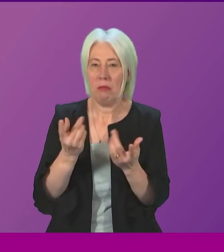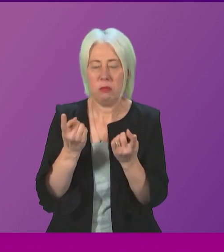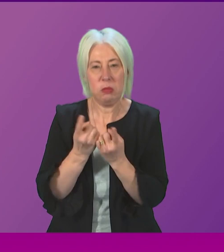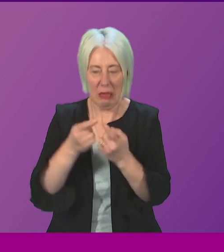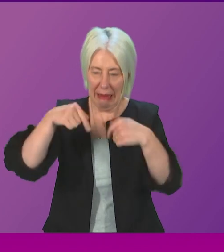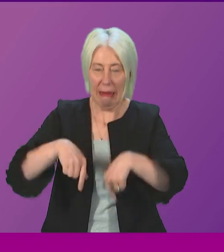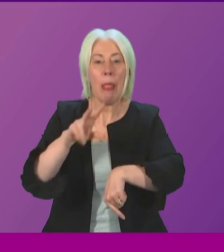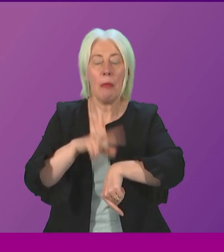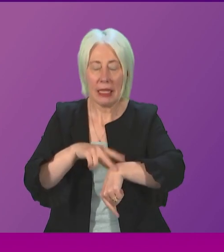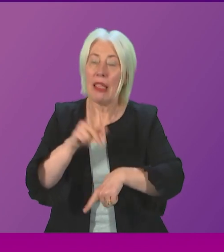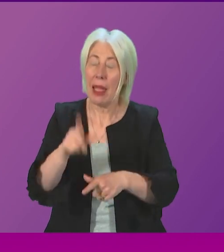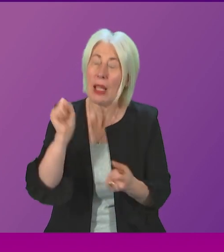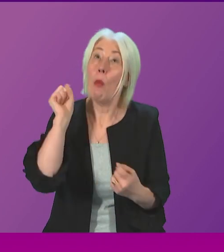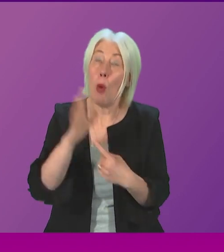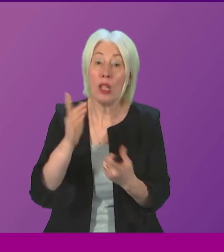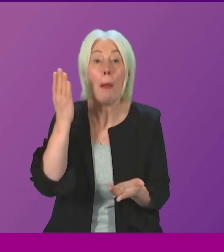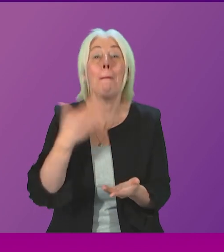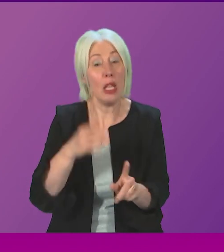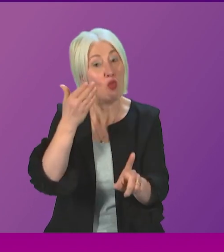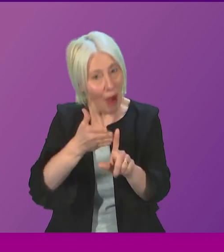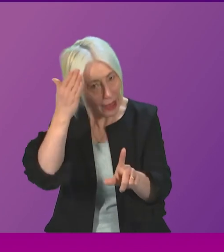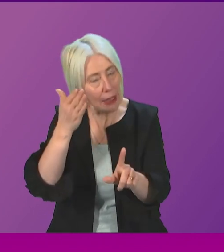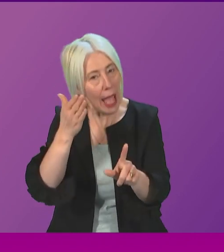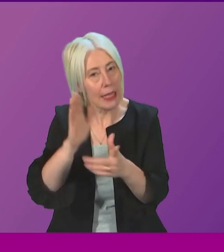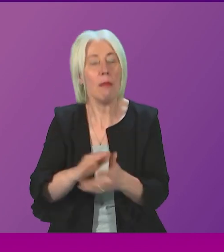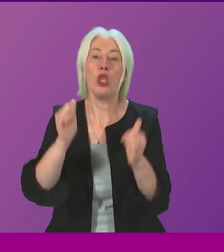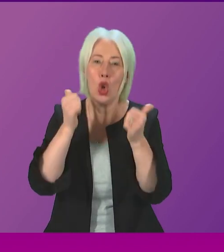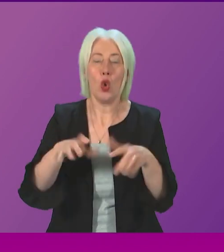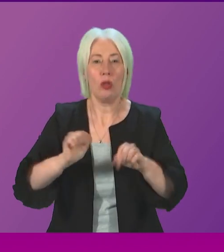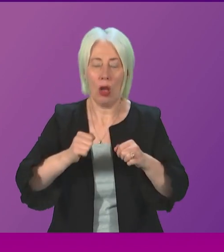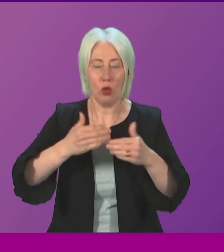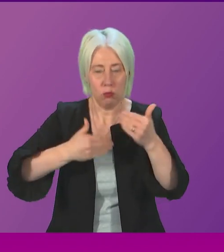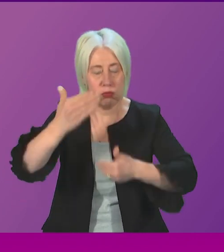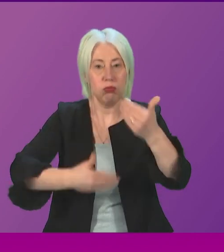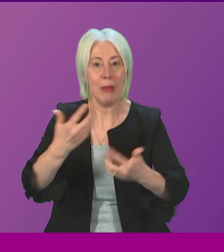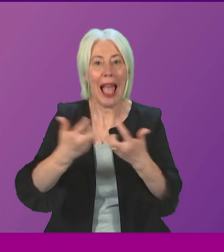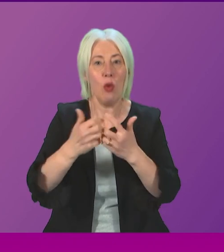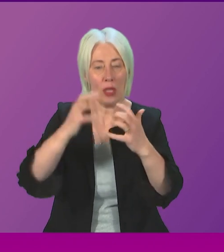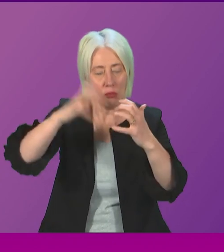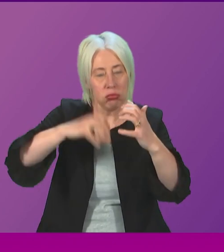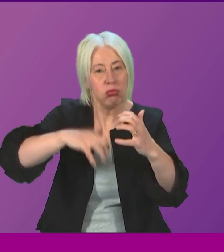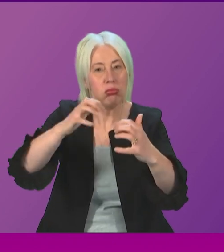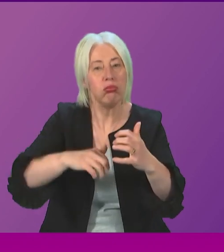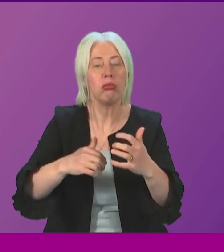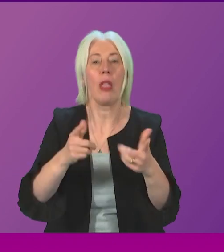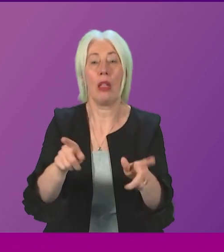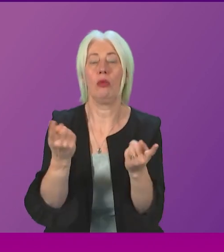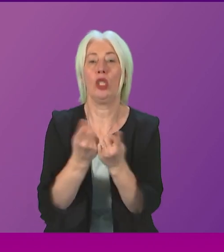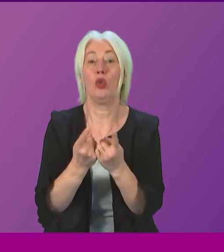What, then, is really important is to work together to ensure that we dismantle those barriers, and I am certainly committed to doing so. I have no doubt that the chief constable is committed to that, too, and I am certain that